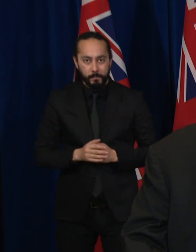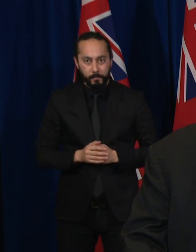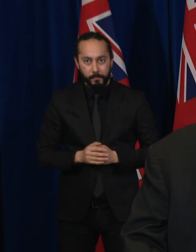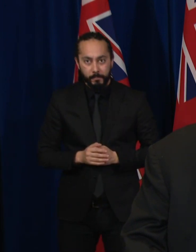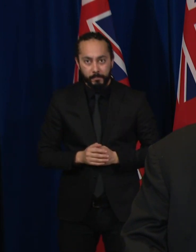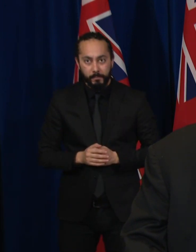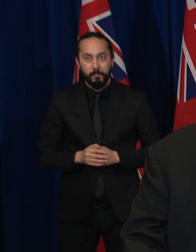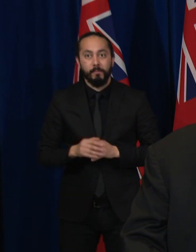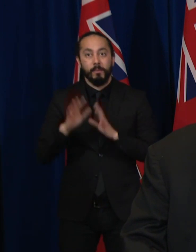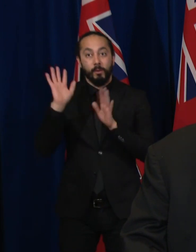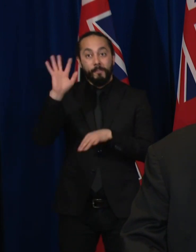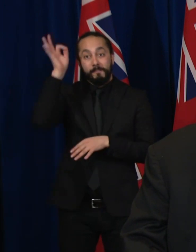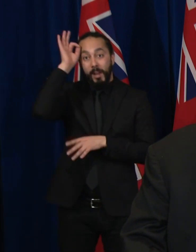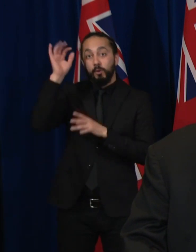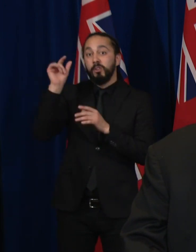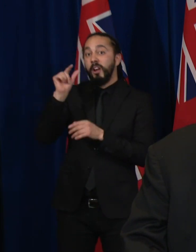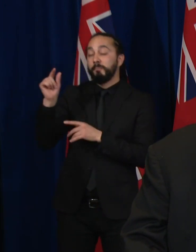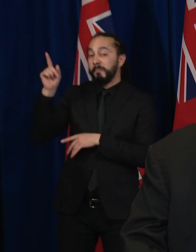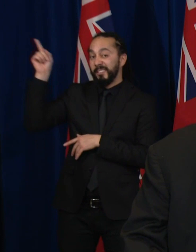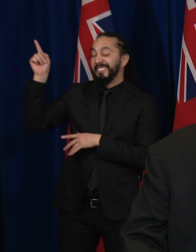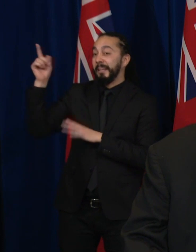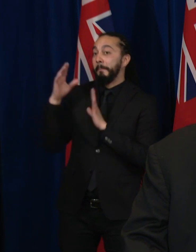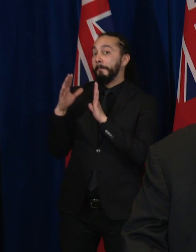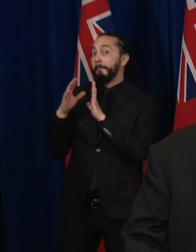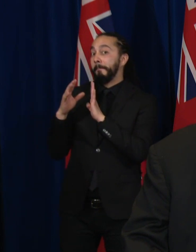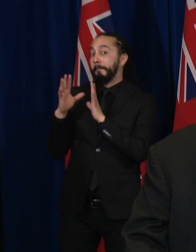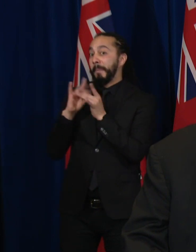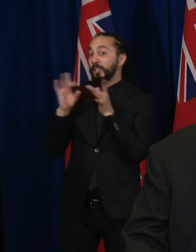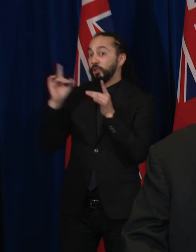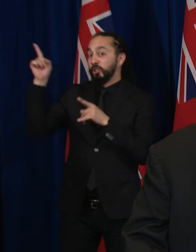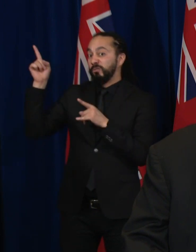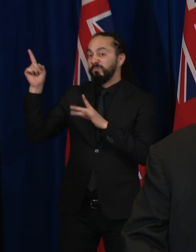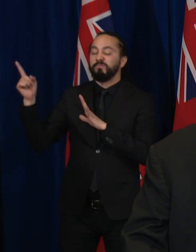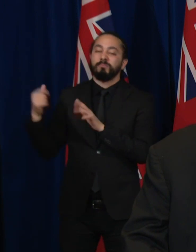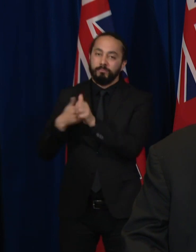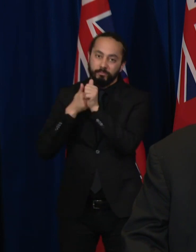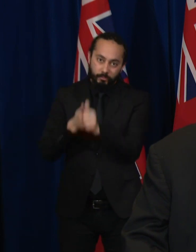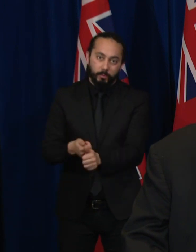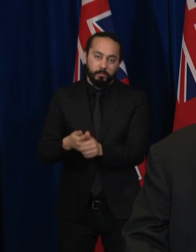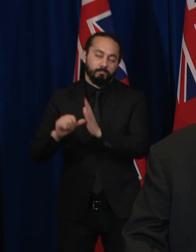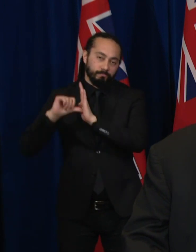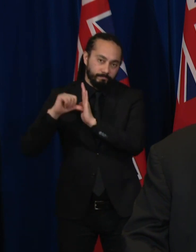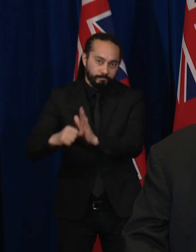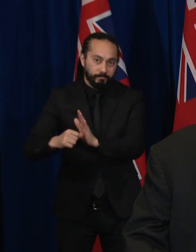vast majority of people are cooperating and I'm so grateful for